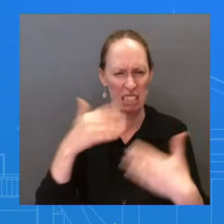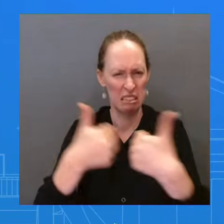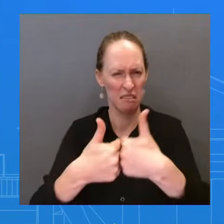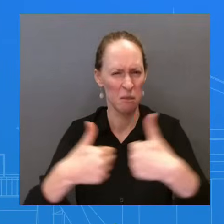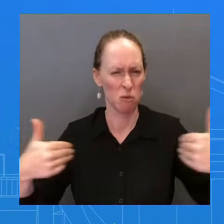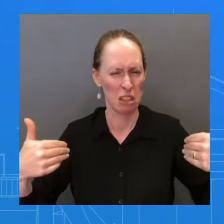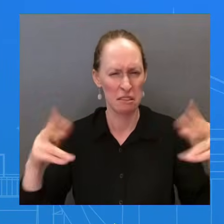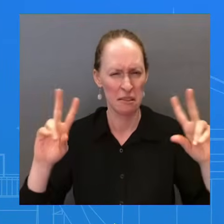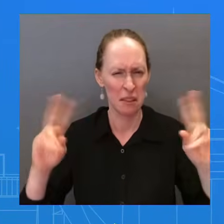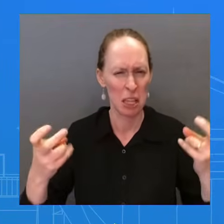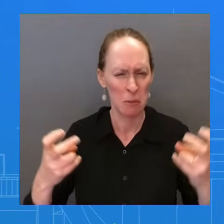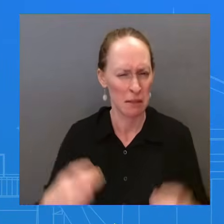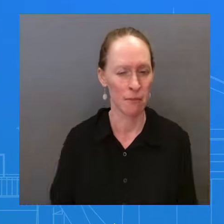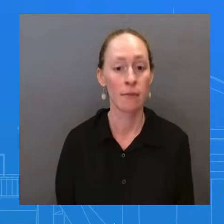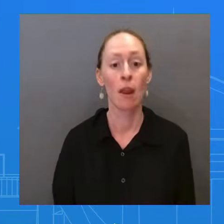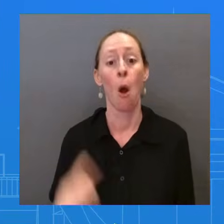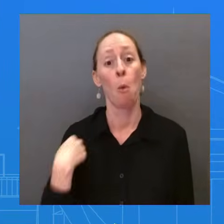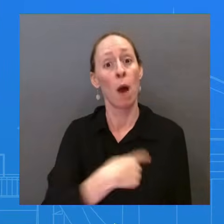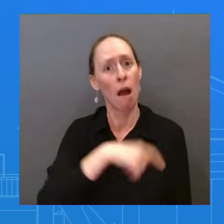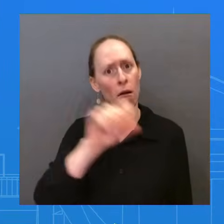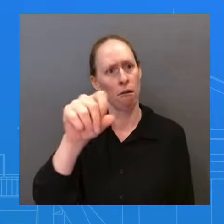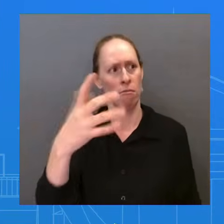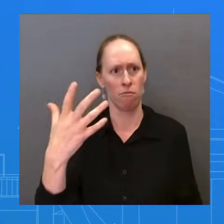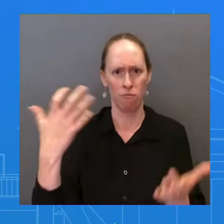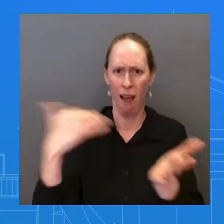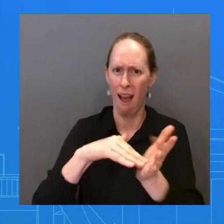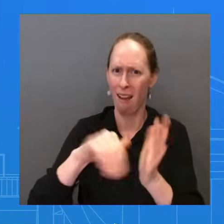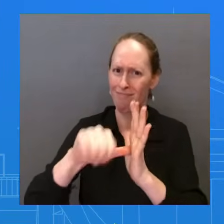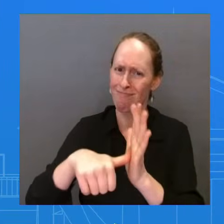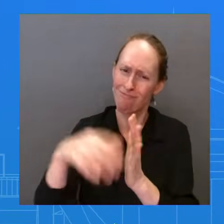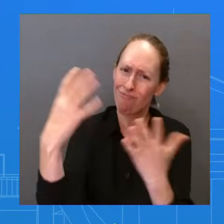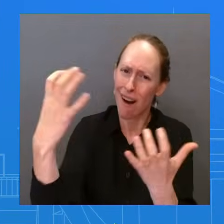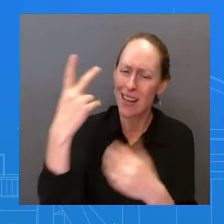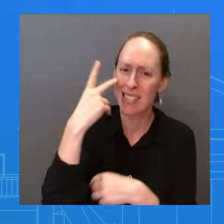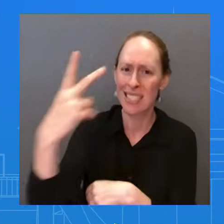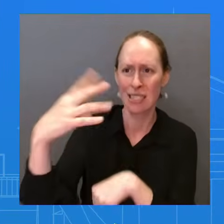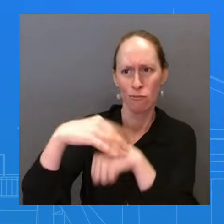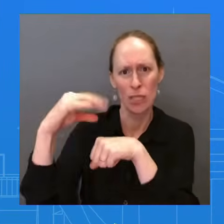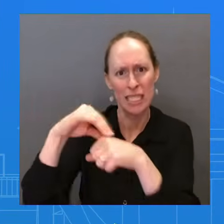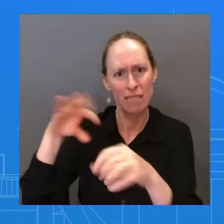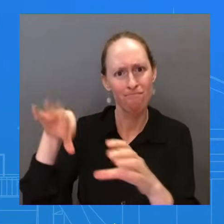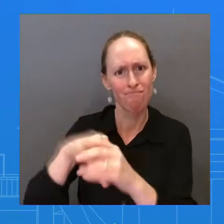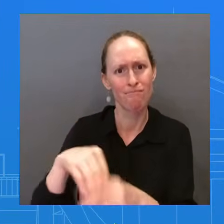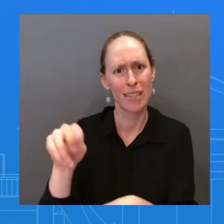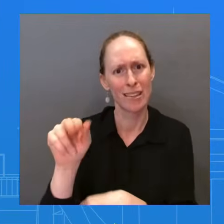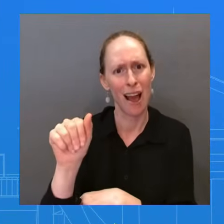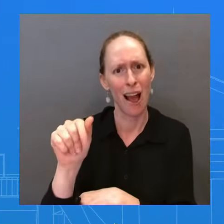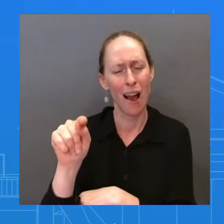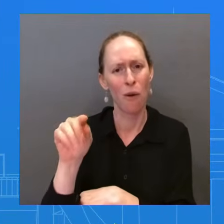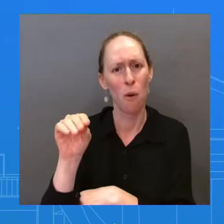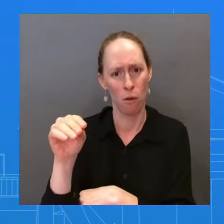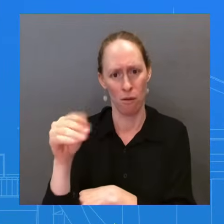Very capable military. We're used to operating with them. They'll lend terrific capabilities to the Alliance. We want to see that happen,